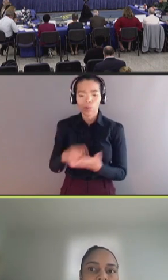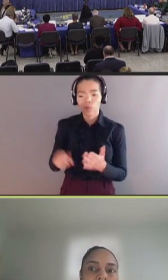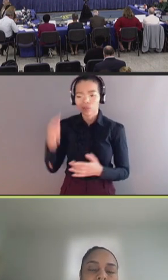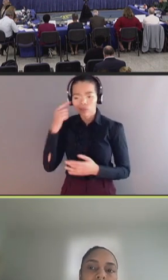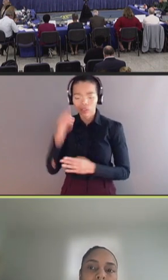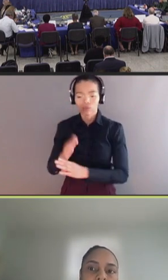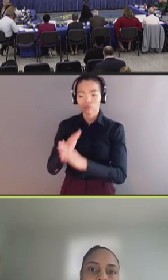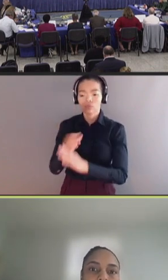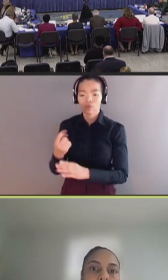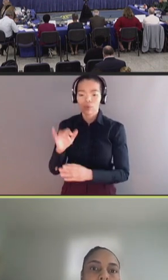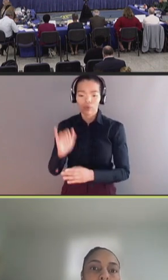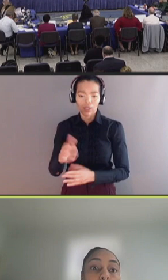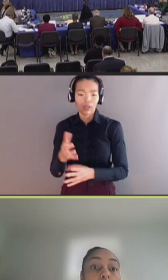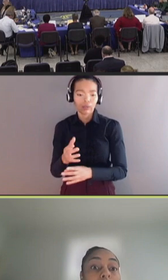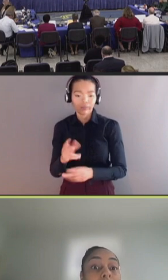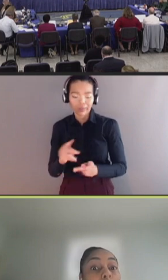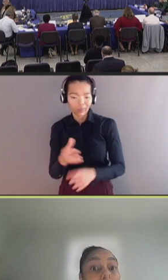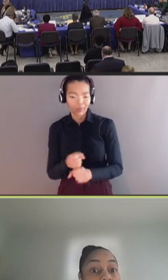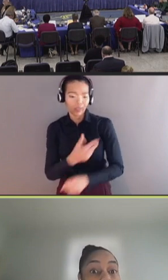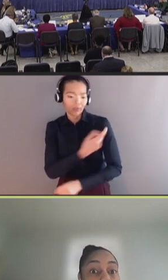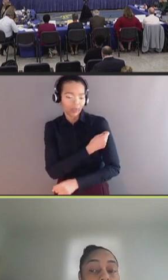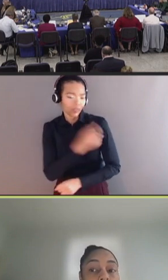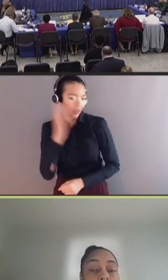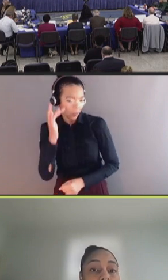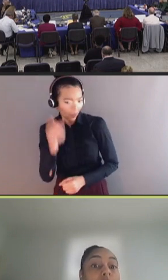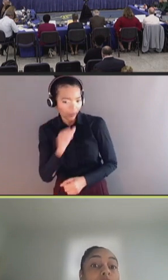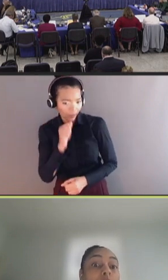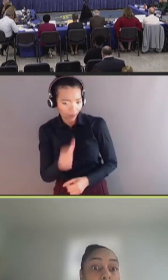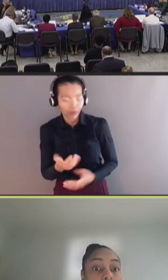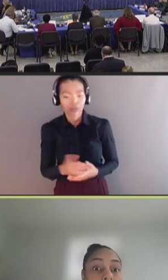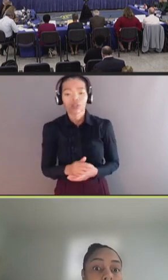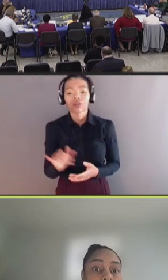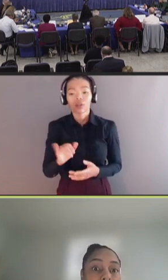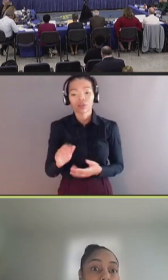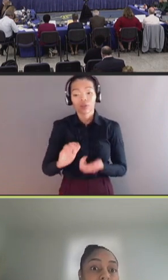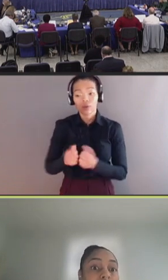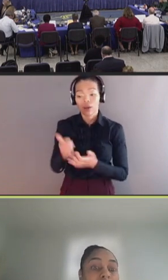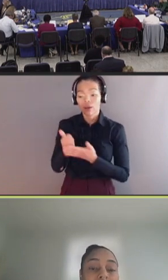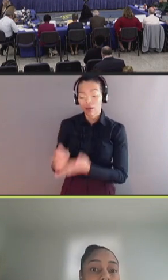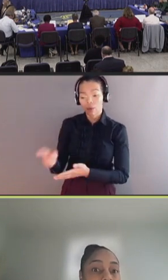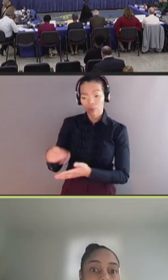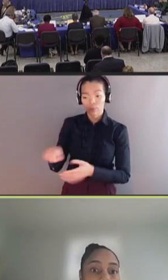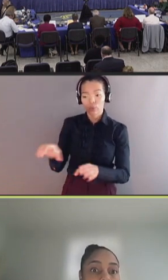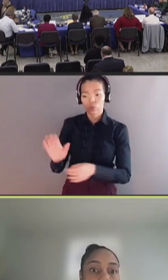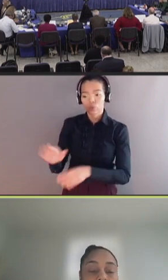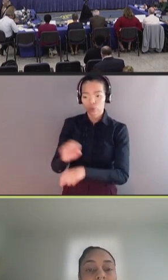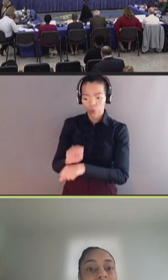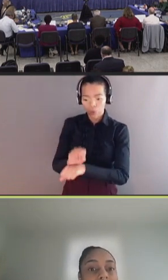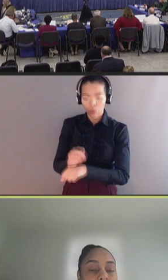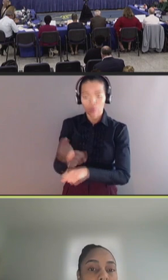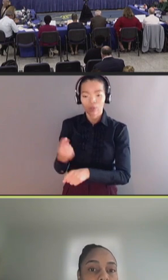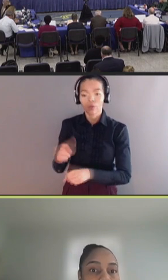understand from them what would help them do their work in terms of facilitating conversations around